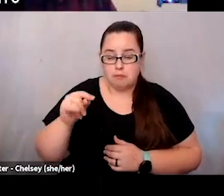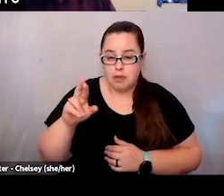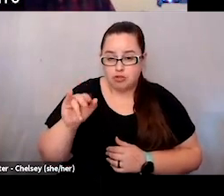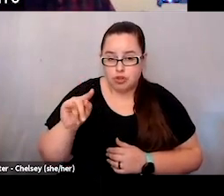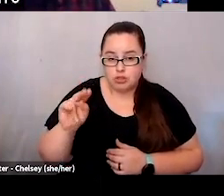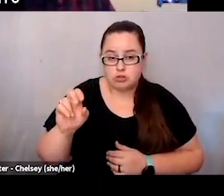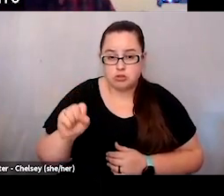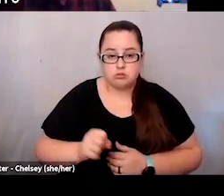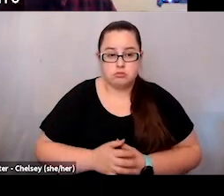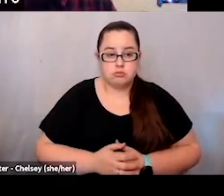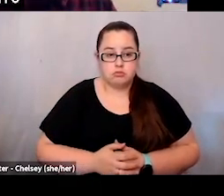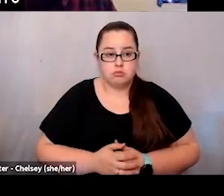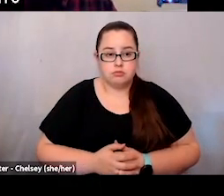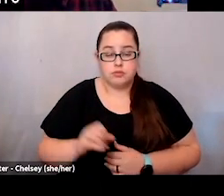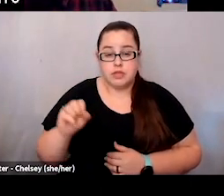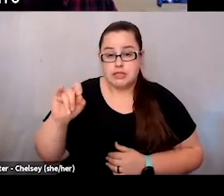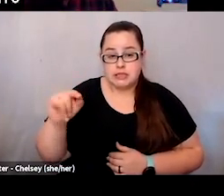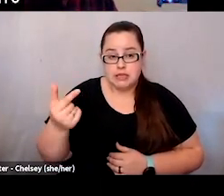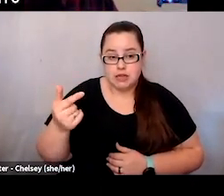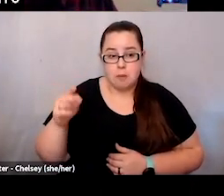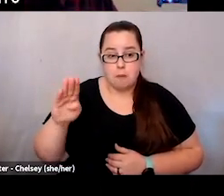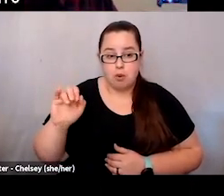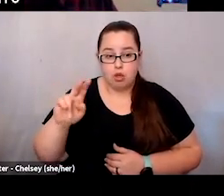Survivor. Spiritualist. Patriots.